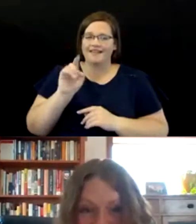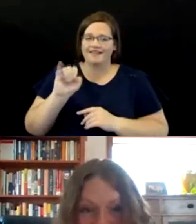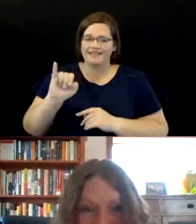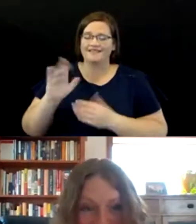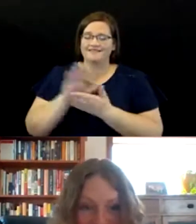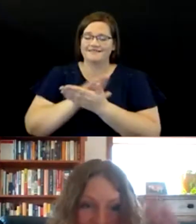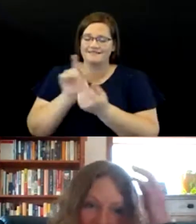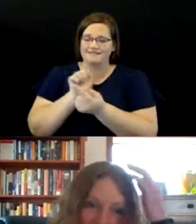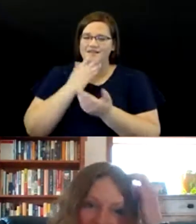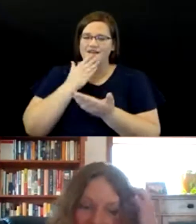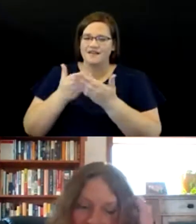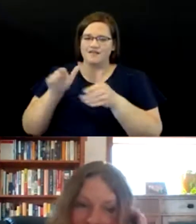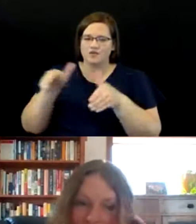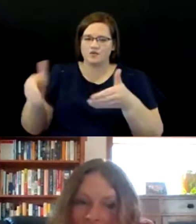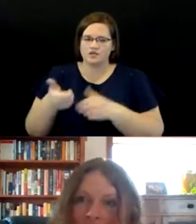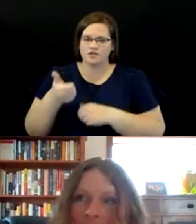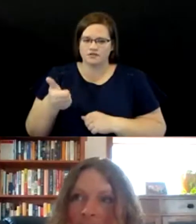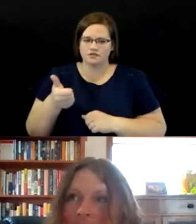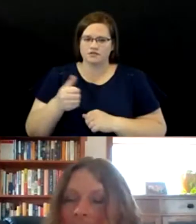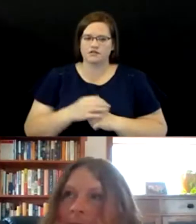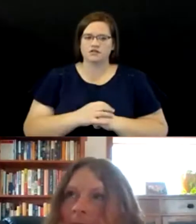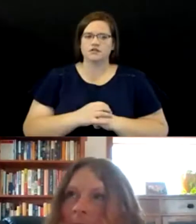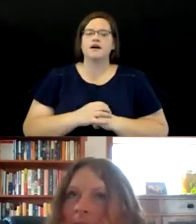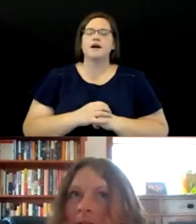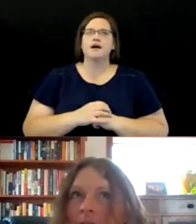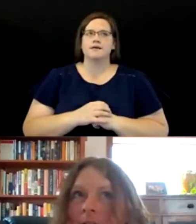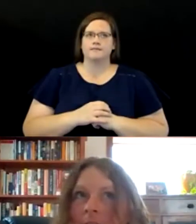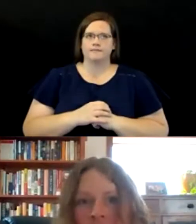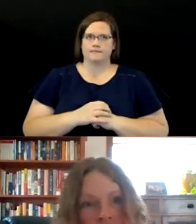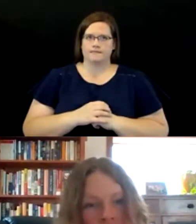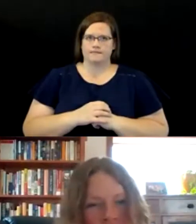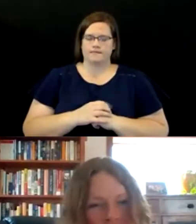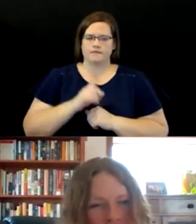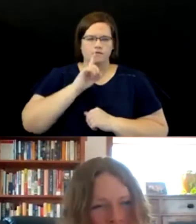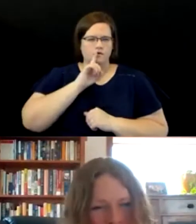introducing yourself. So I'm not sure if the question